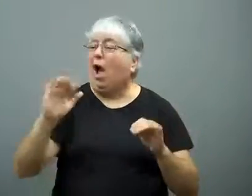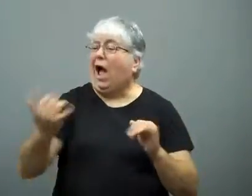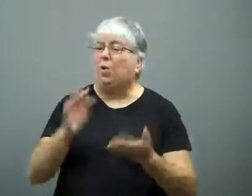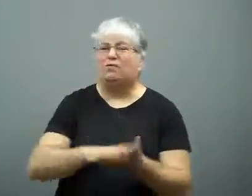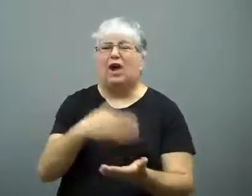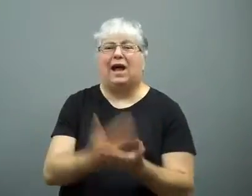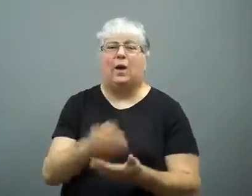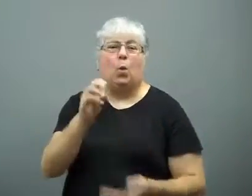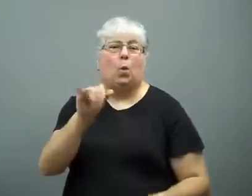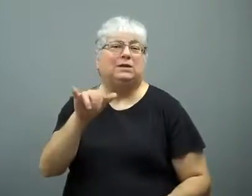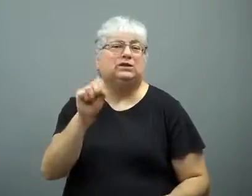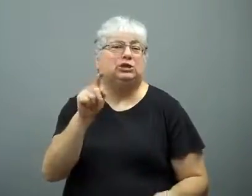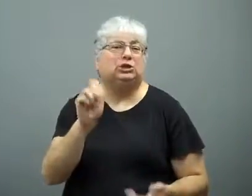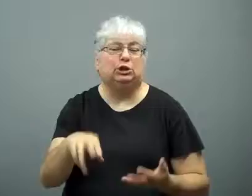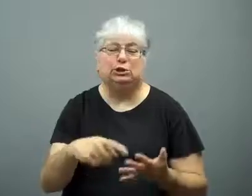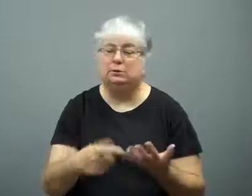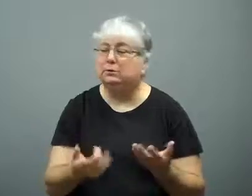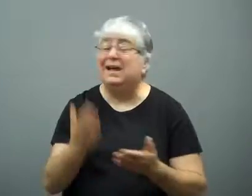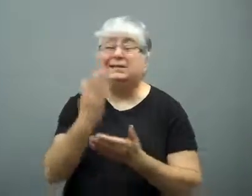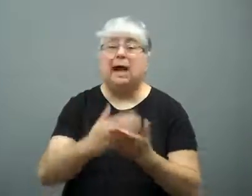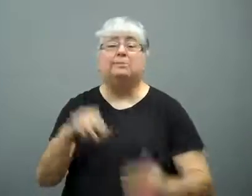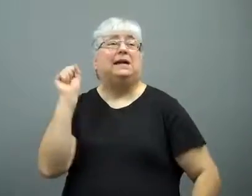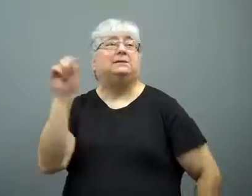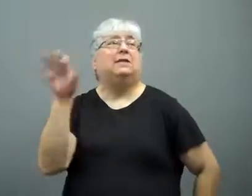Another topic has been how to fry oysters.